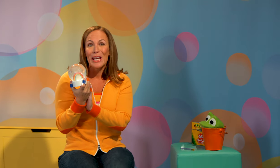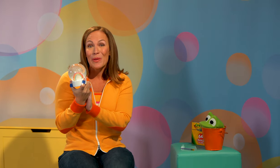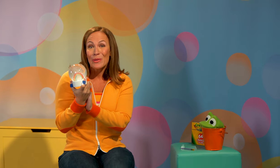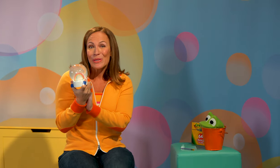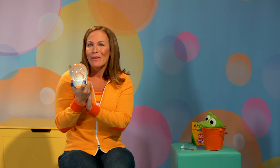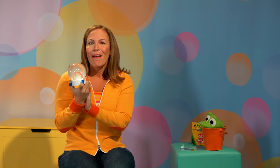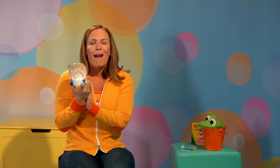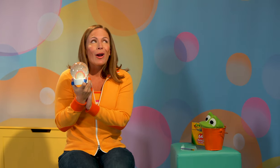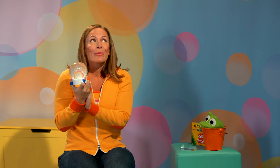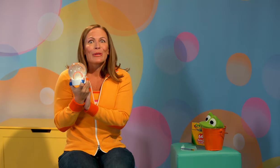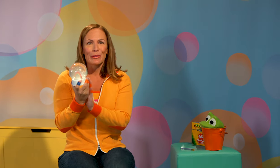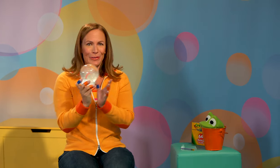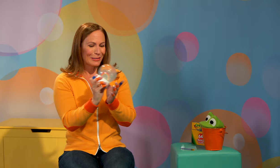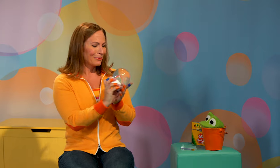Rainbows are beautiful.